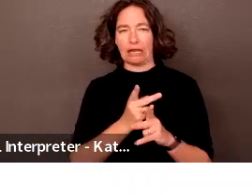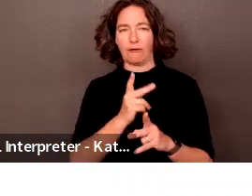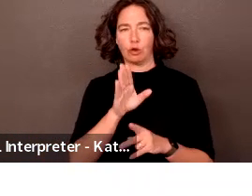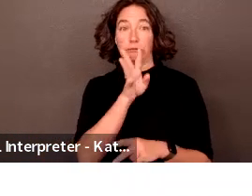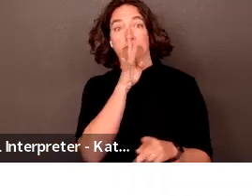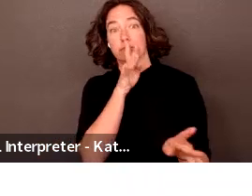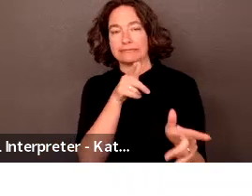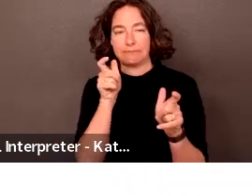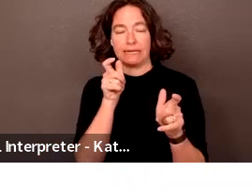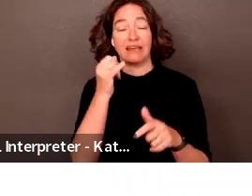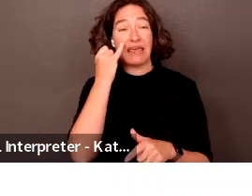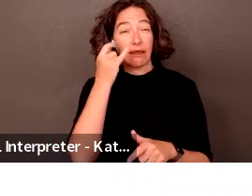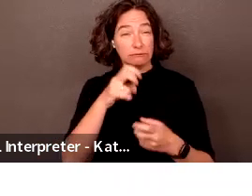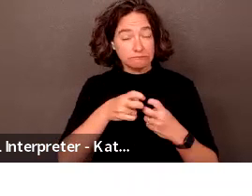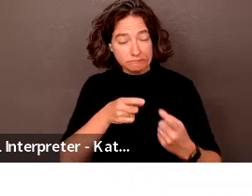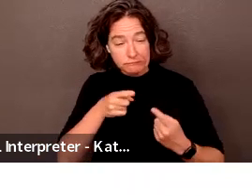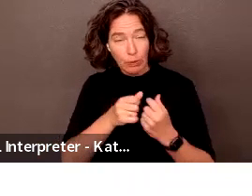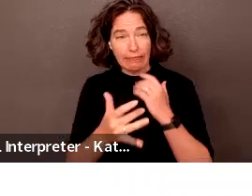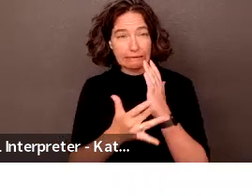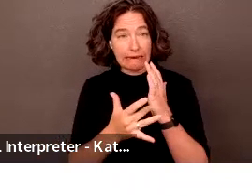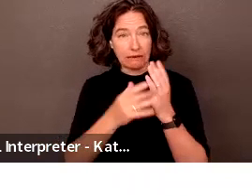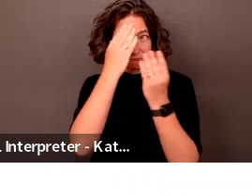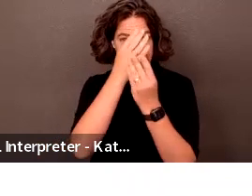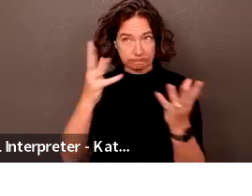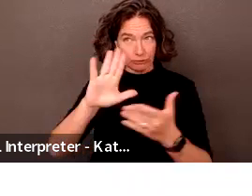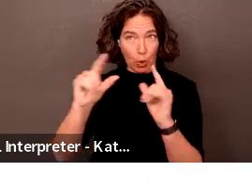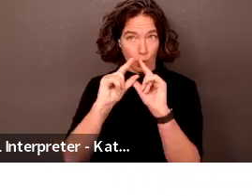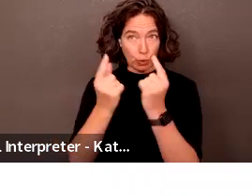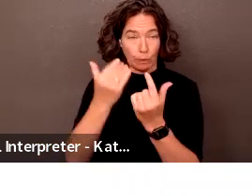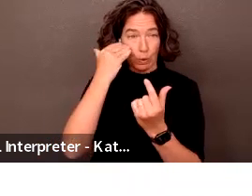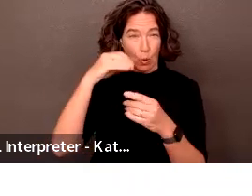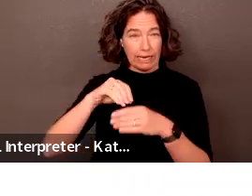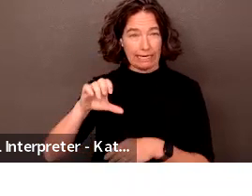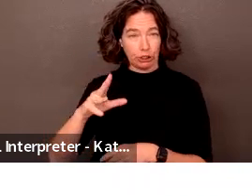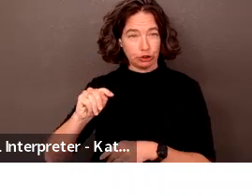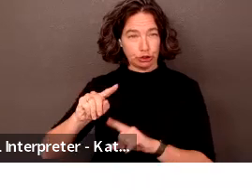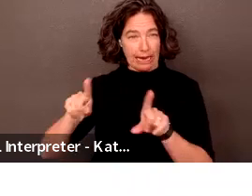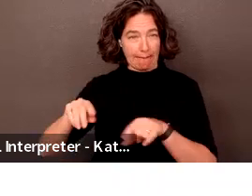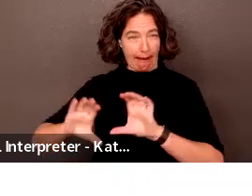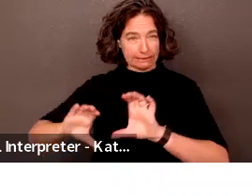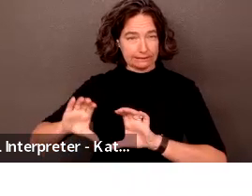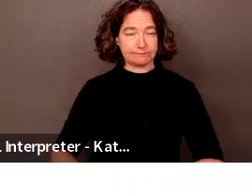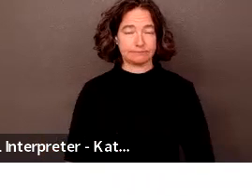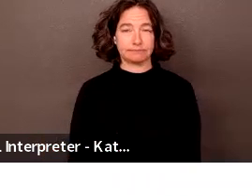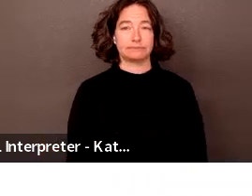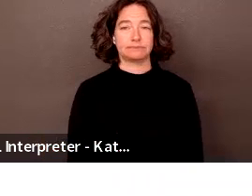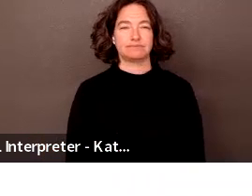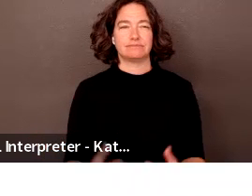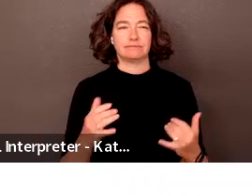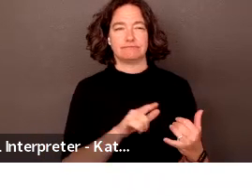remind that Spanish is 20 to 25% longer than English. So please be aware of your speed and if